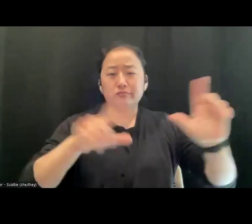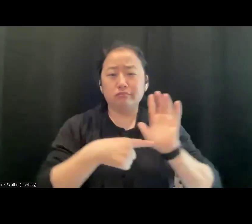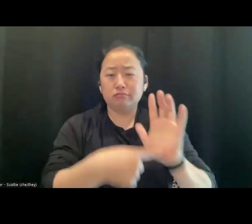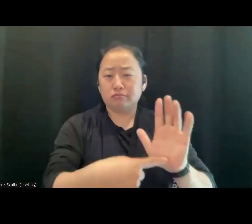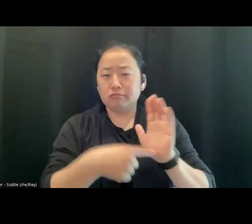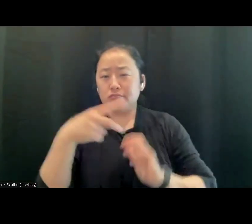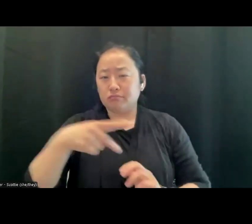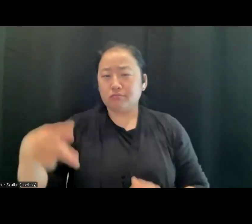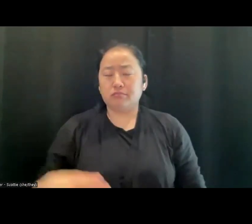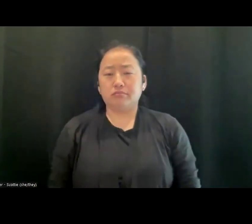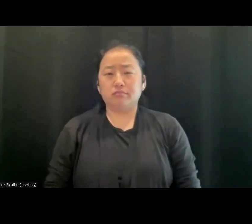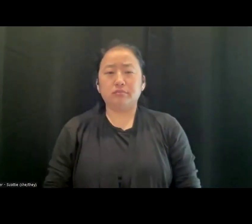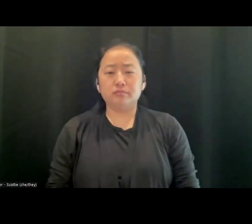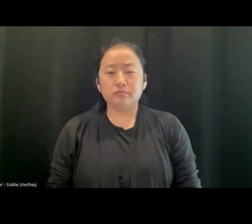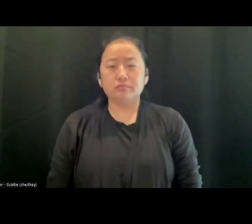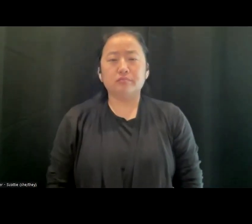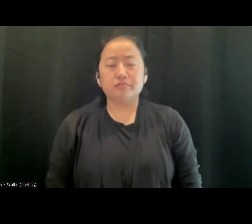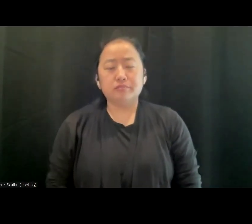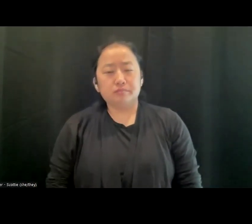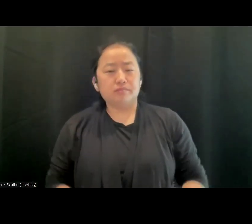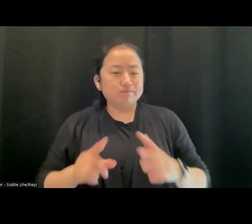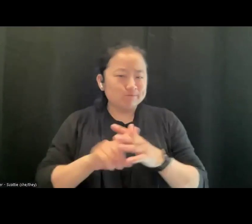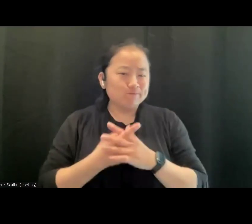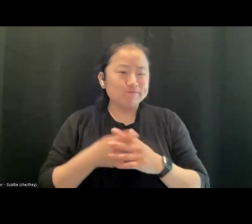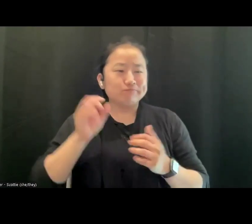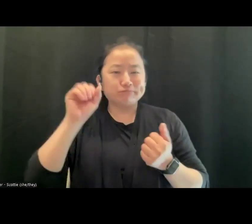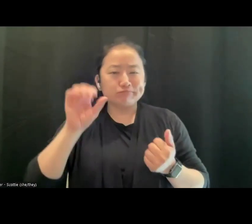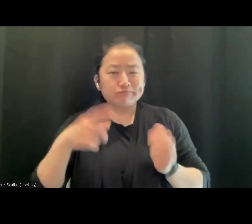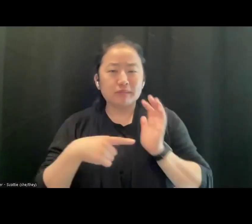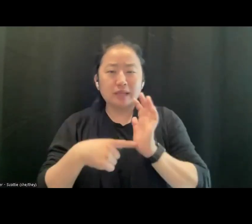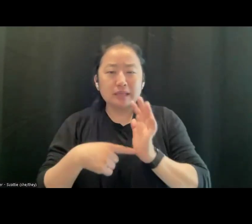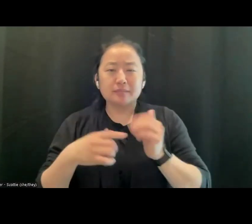And we'll start you off and give you some examples, some ways of exploring accessibility